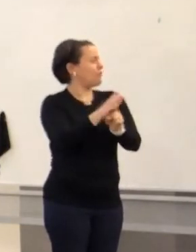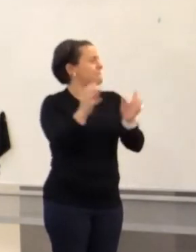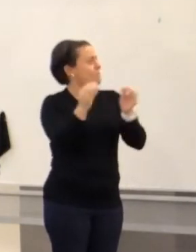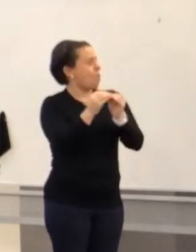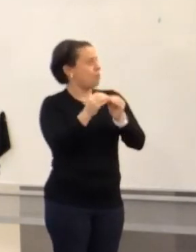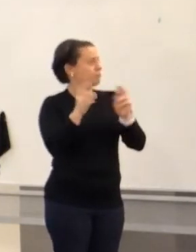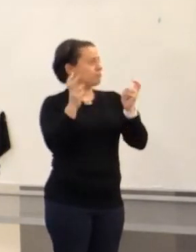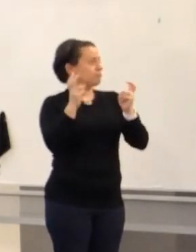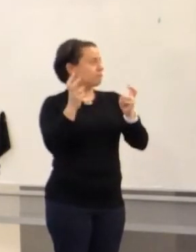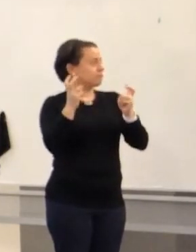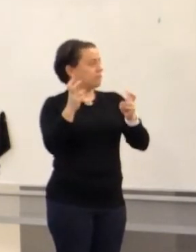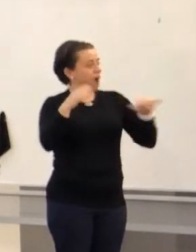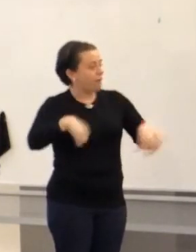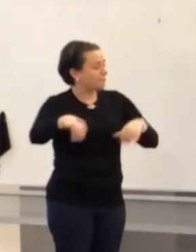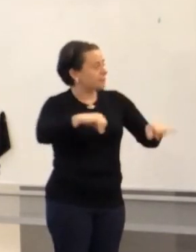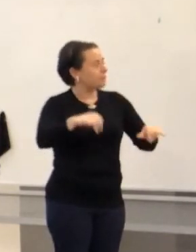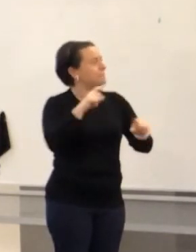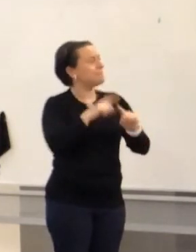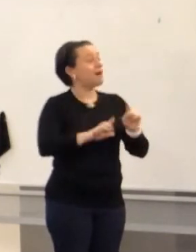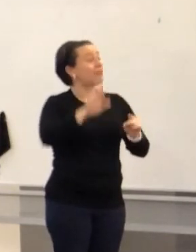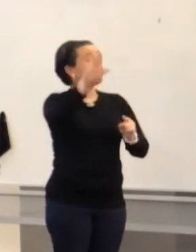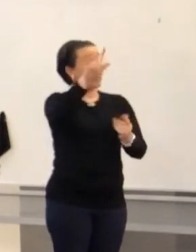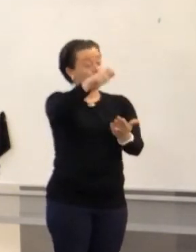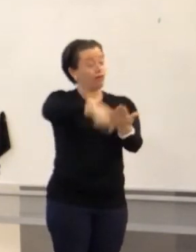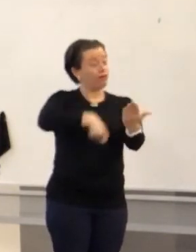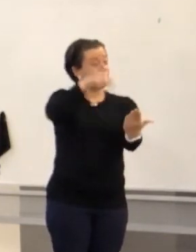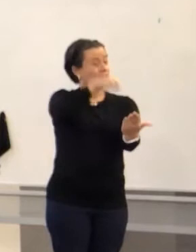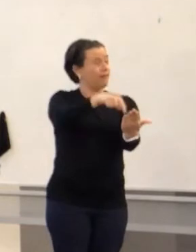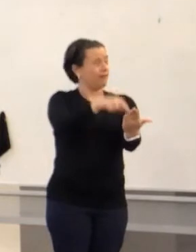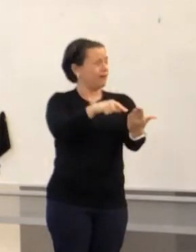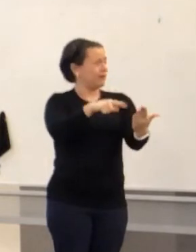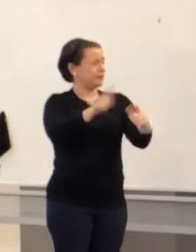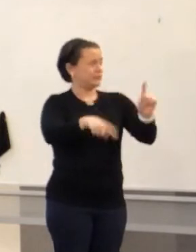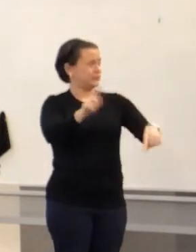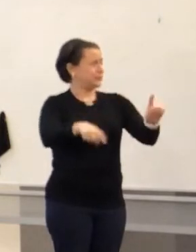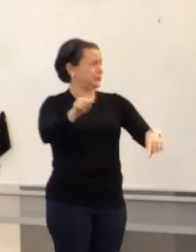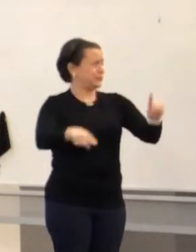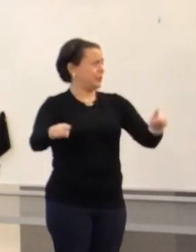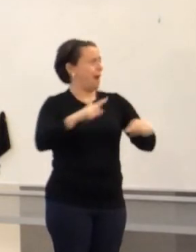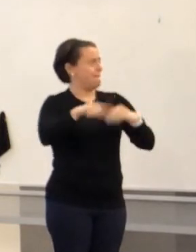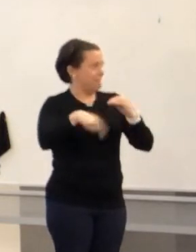the same things about patent rights. So, if you are doing work that you think you might